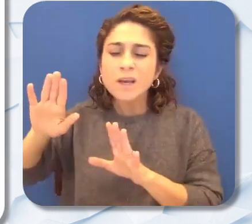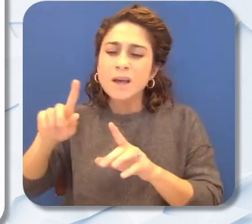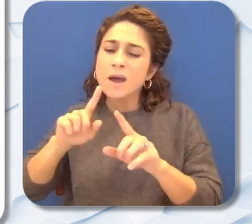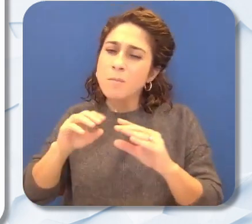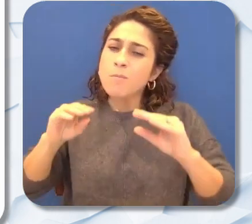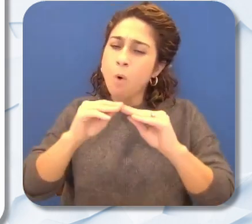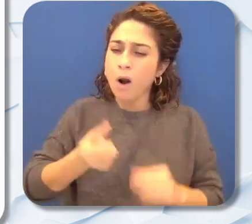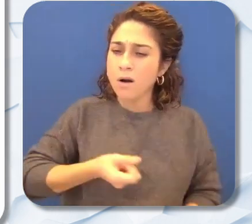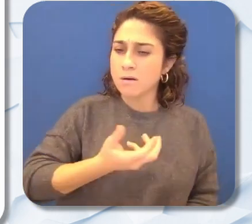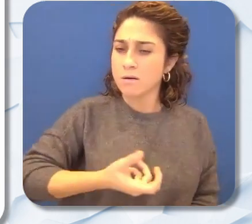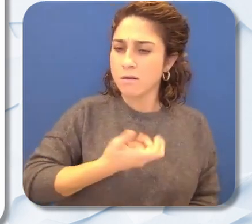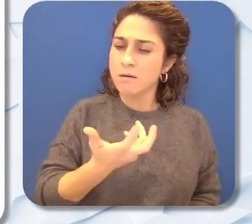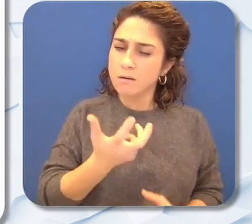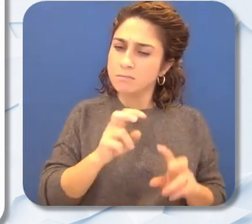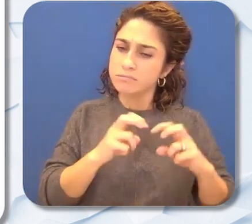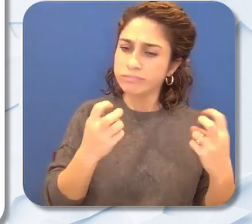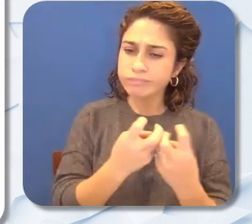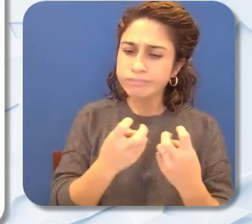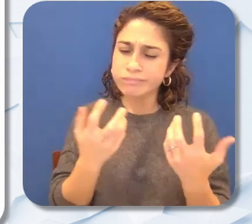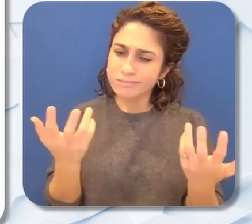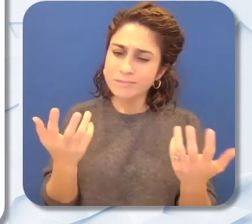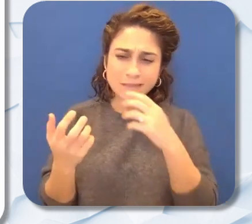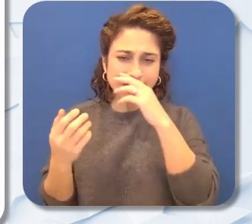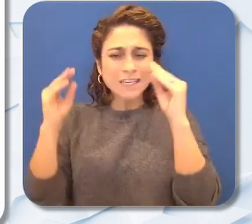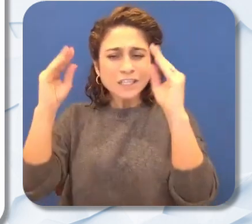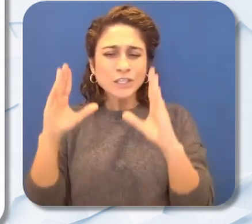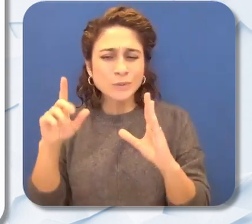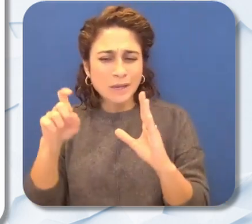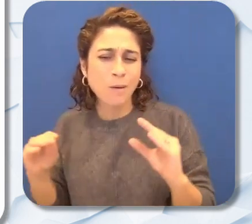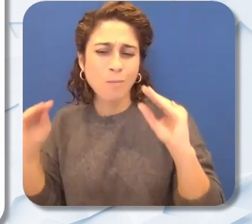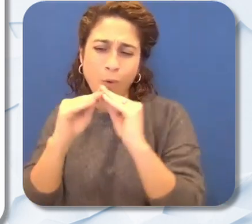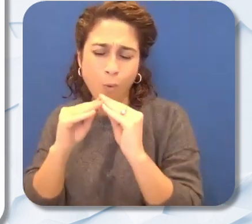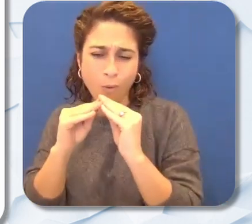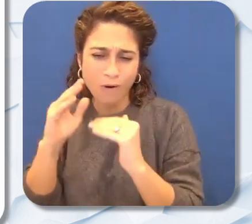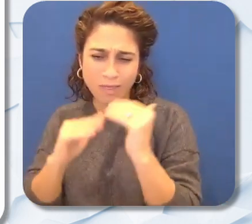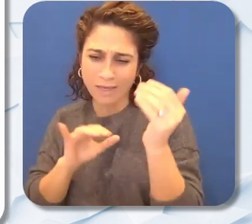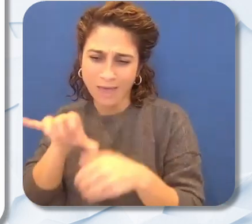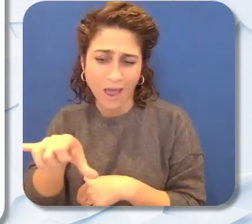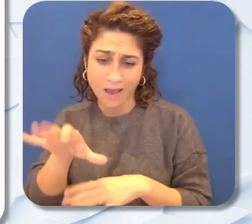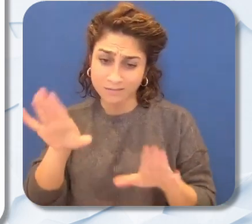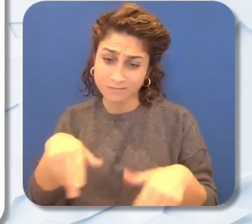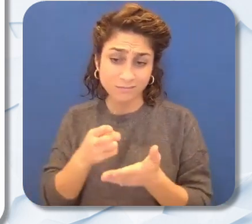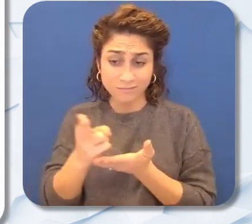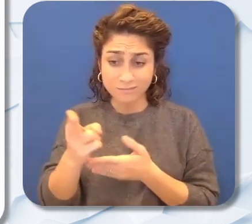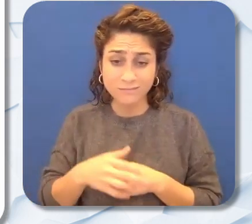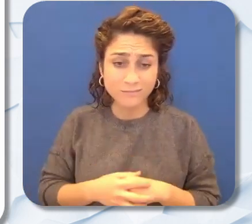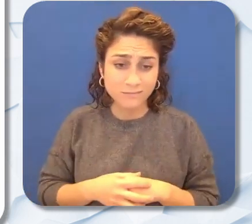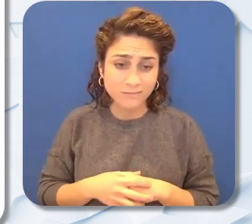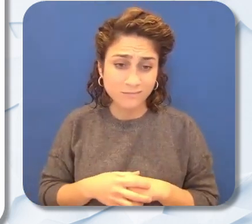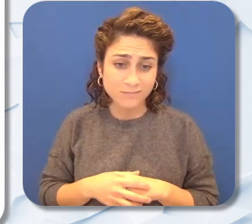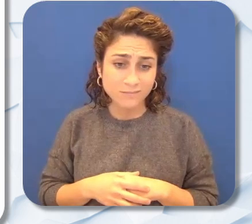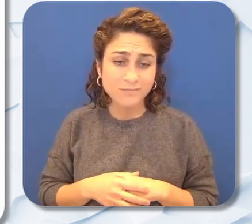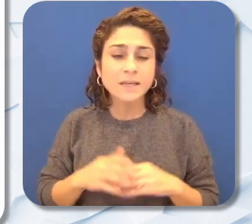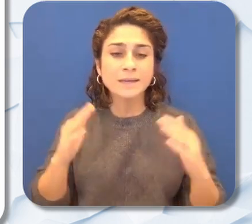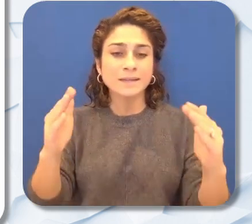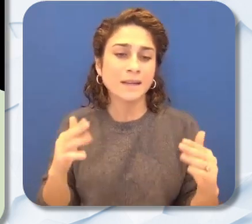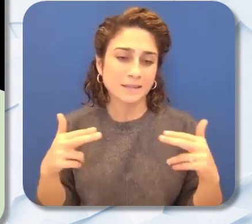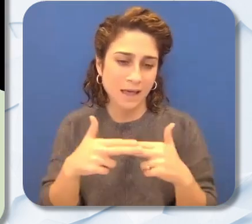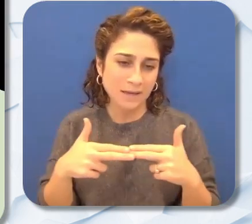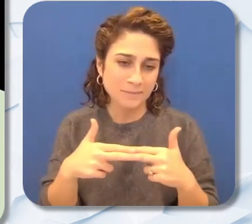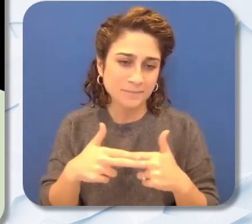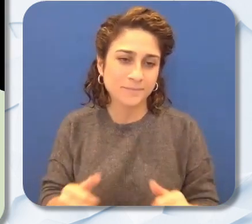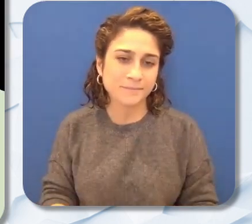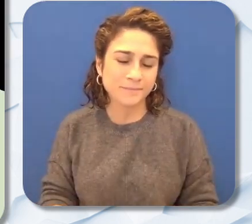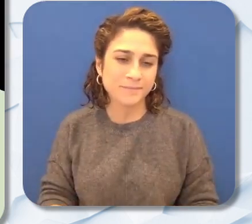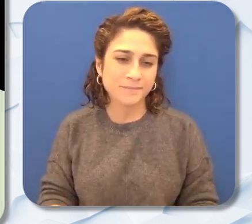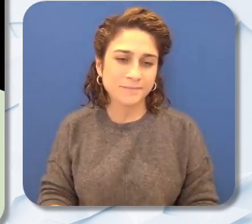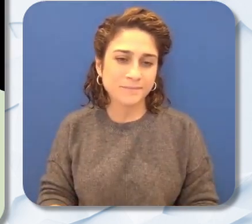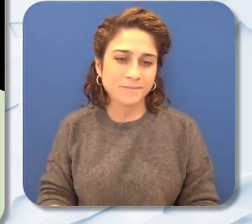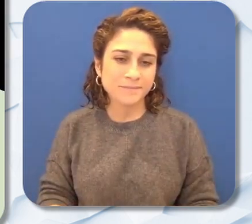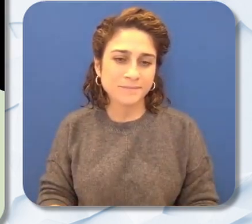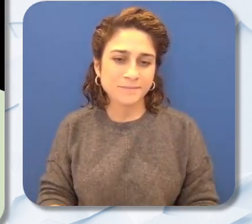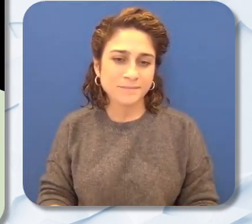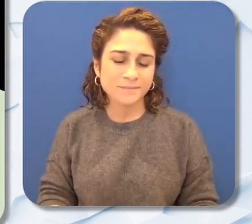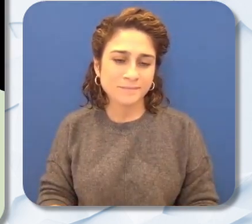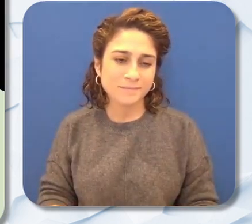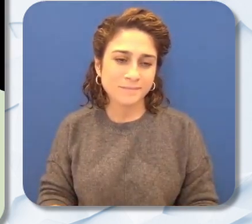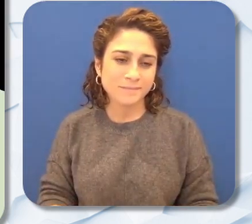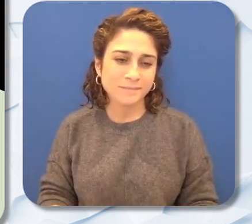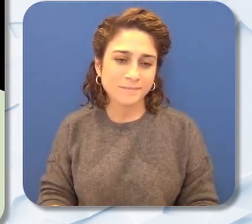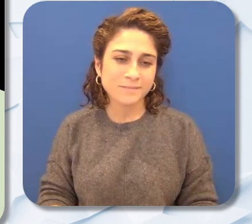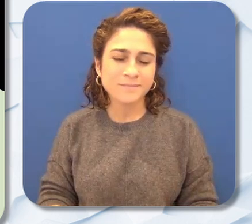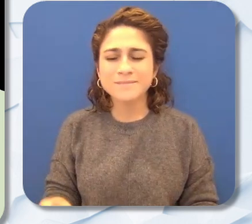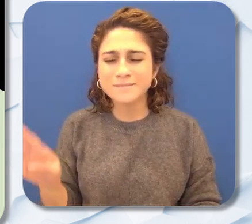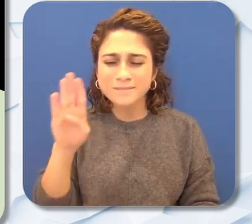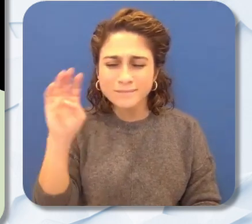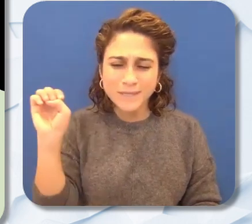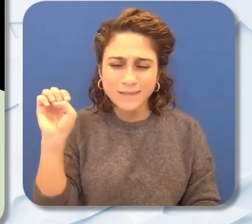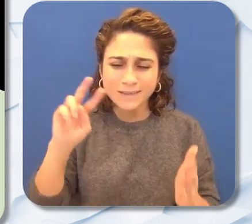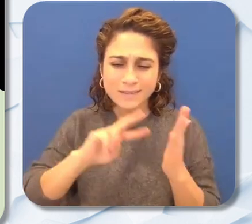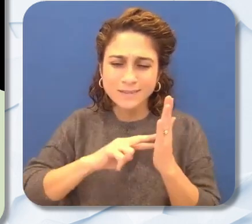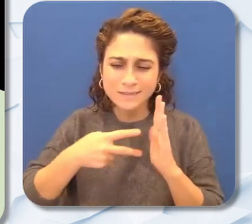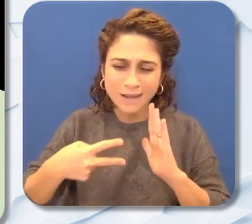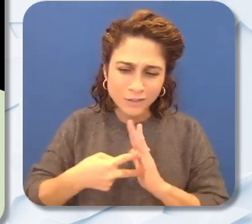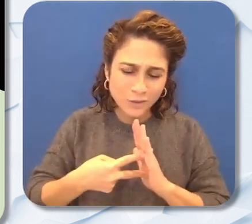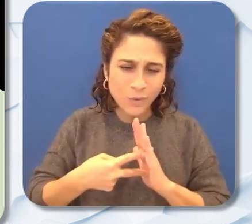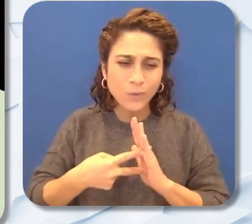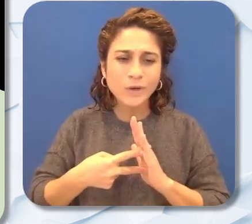and pizza parties. Let's be real. Next slide. Be intentional. Diversity equity and inclusion and